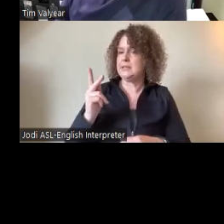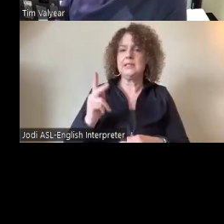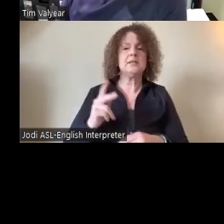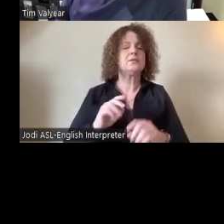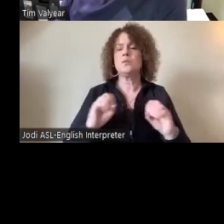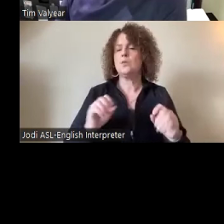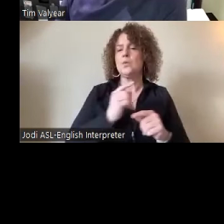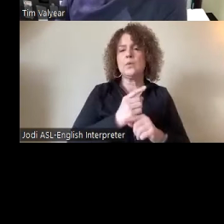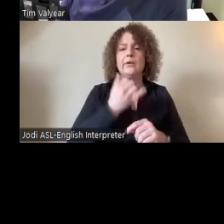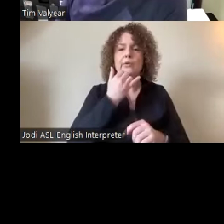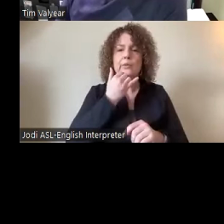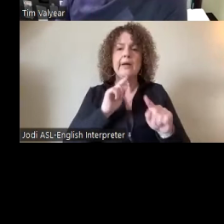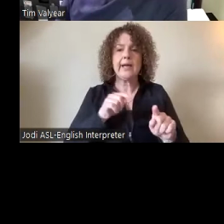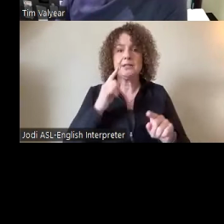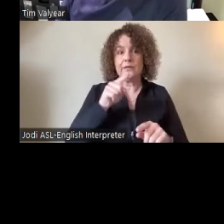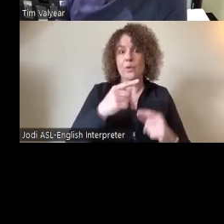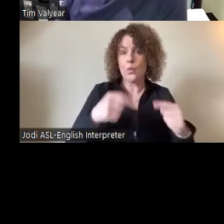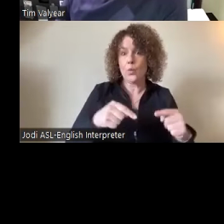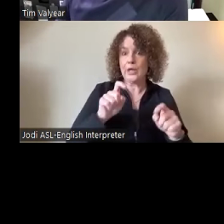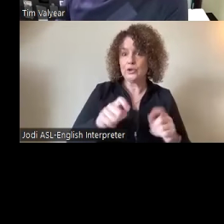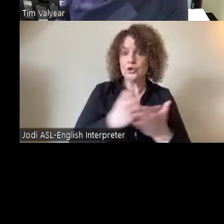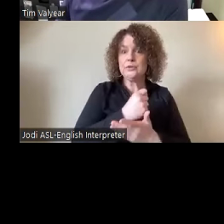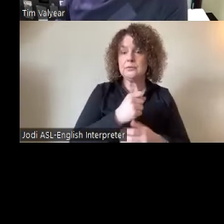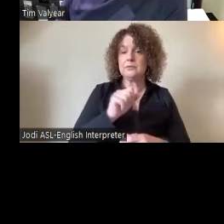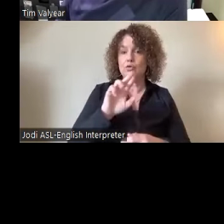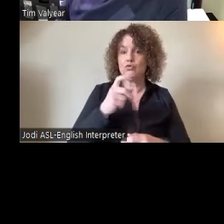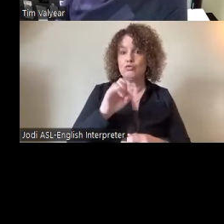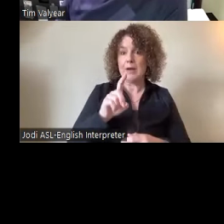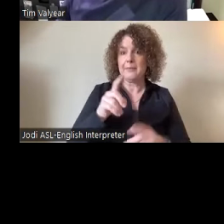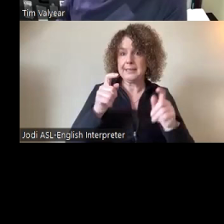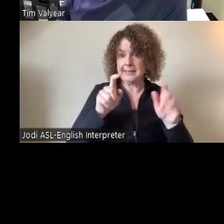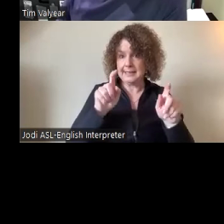practices now that I never thought that I would see. So